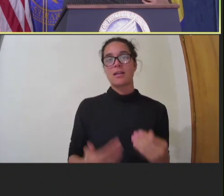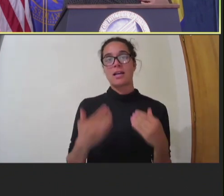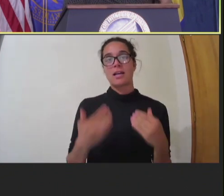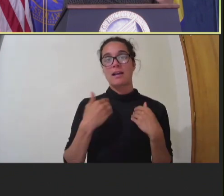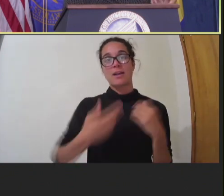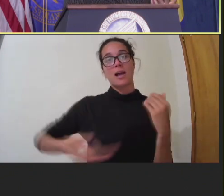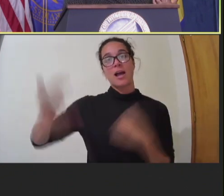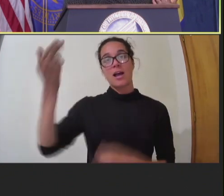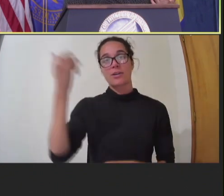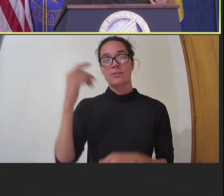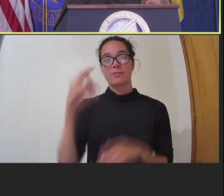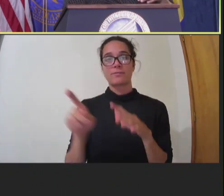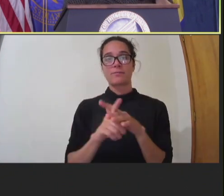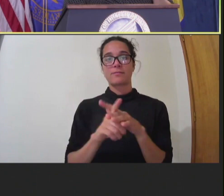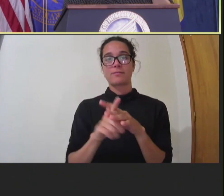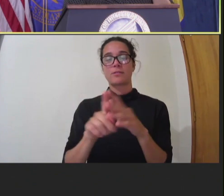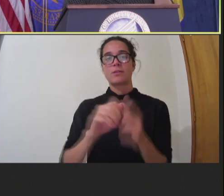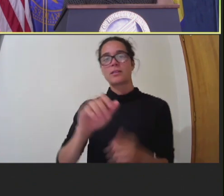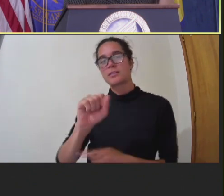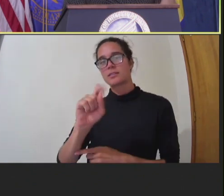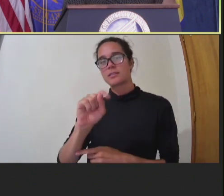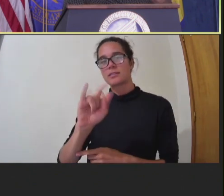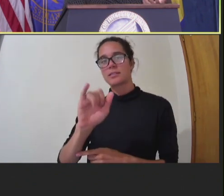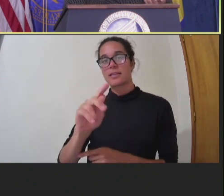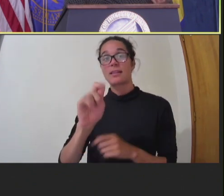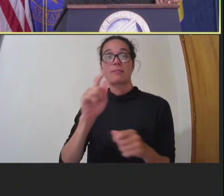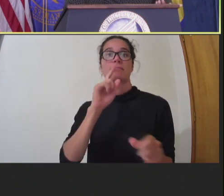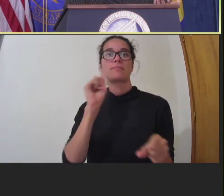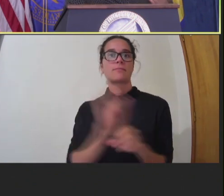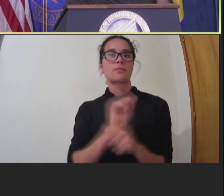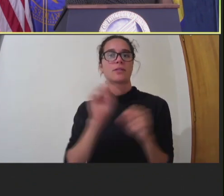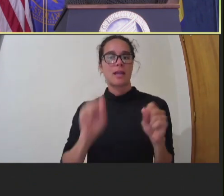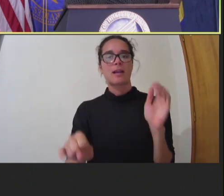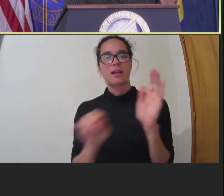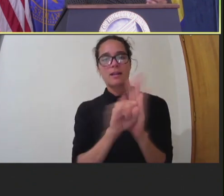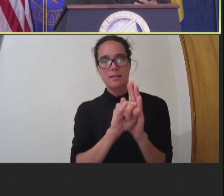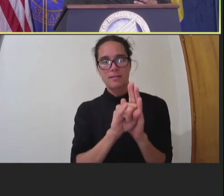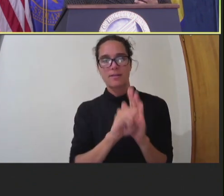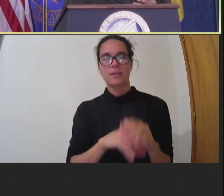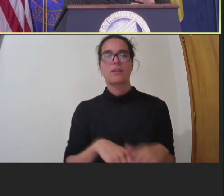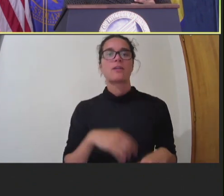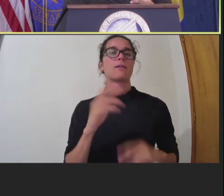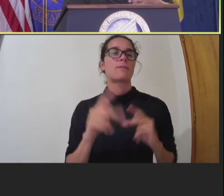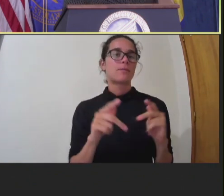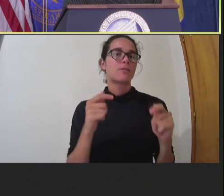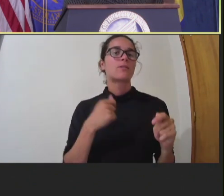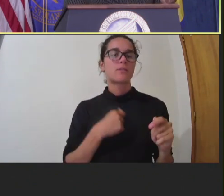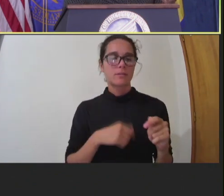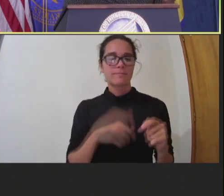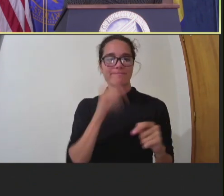that's identified. So, these people can undergo preventative surgeries to remove fallopian tubes